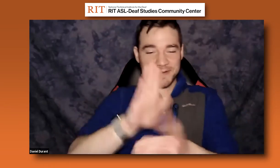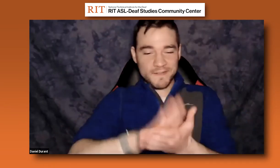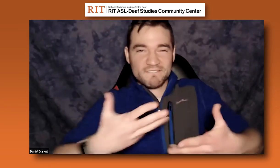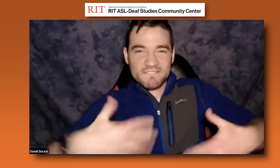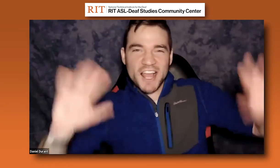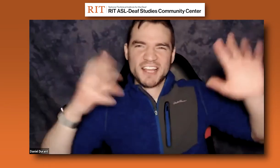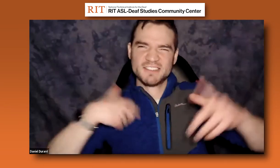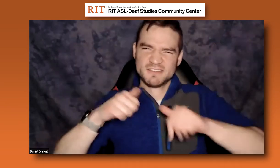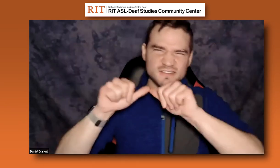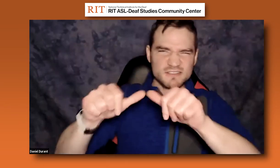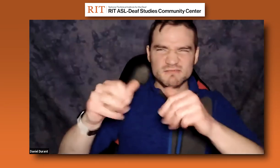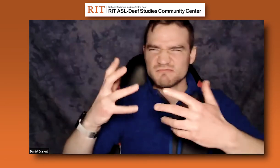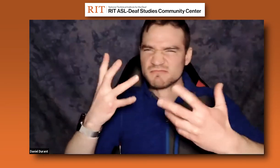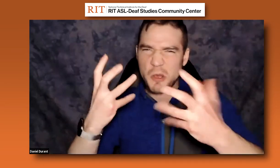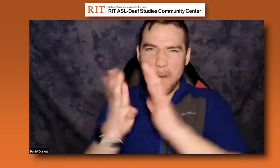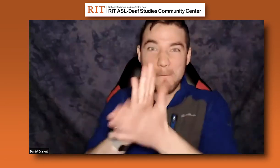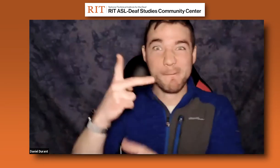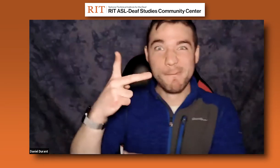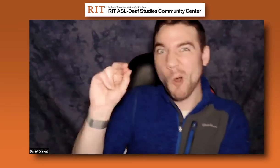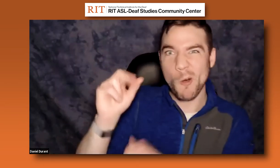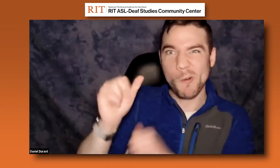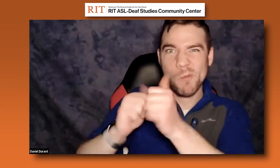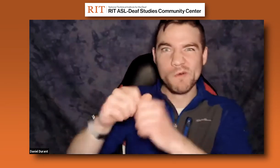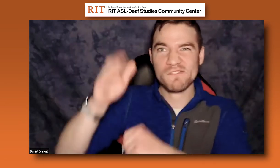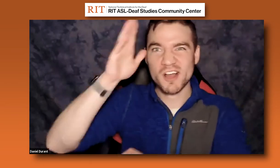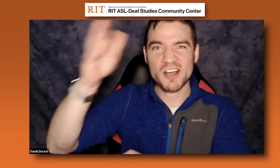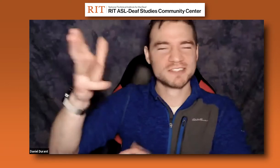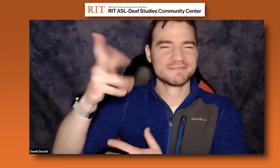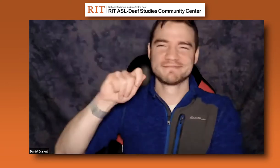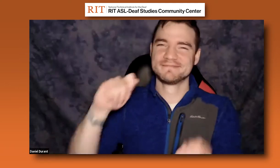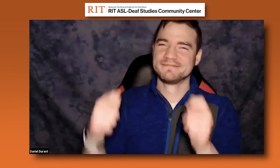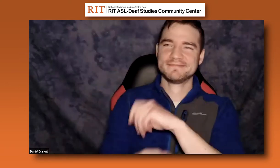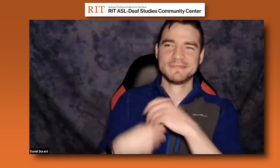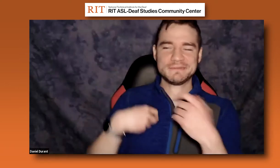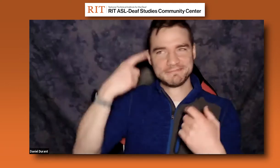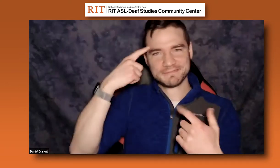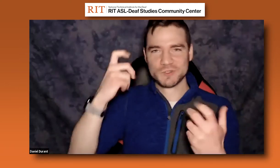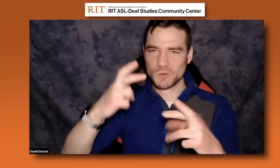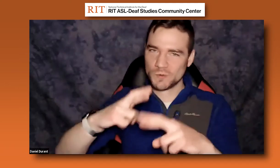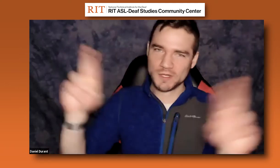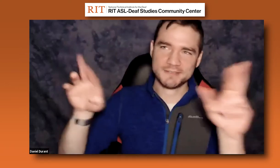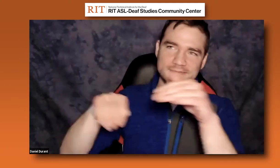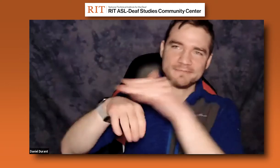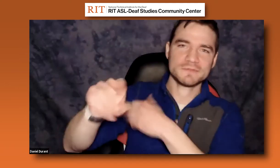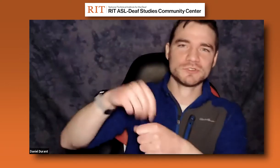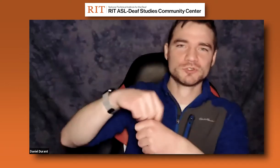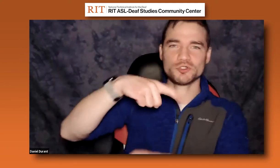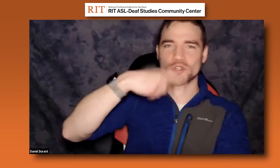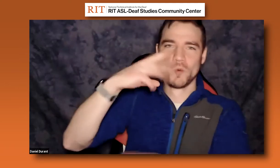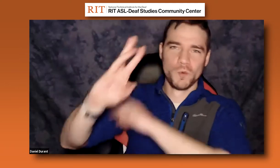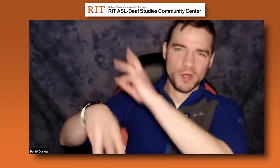You know, sports were still important, but I didn't want to be a pro athlete anymore.